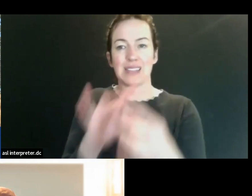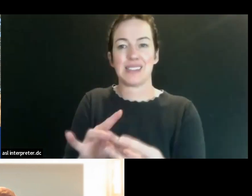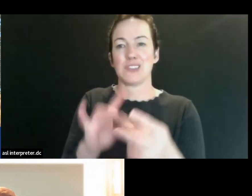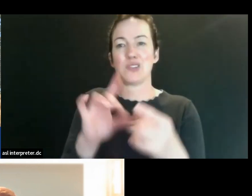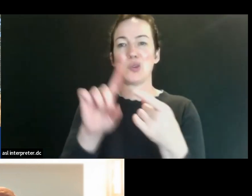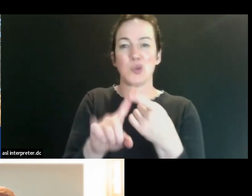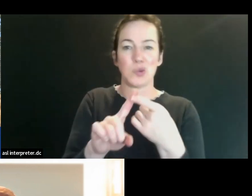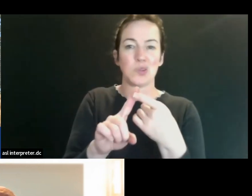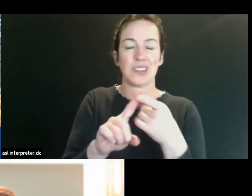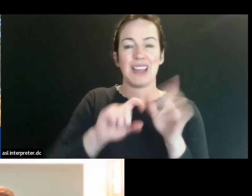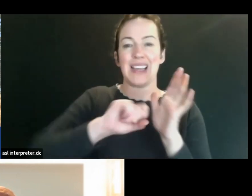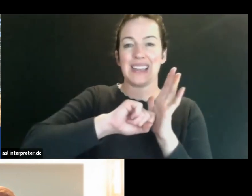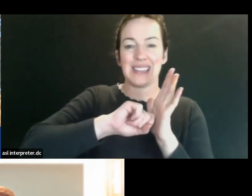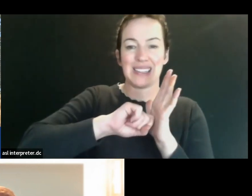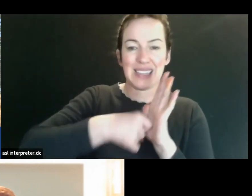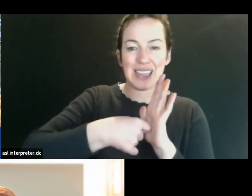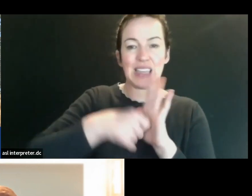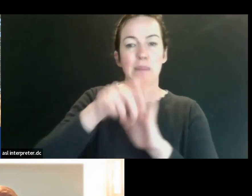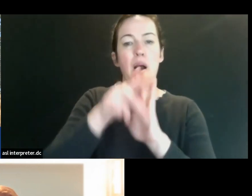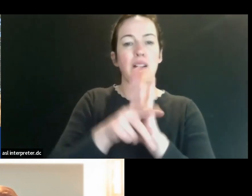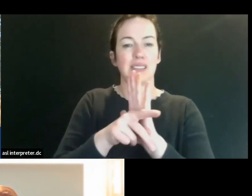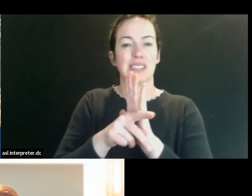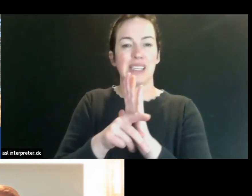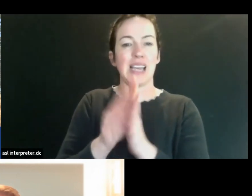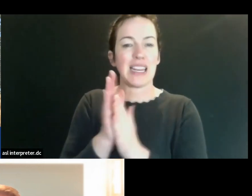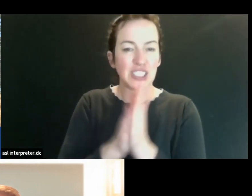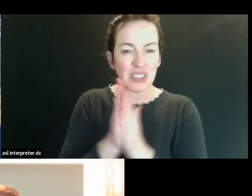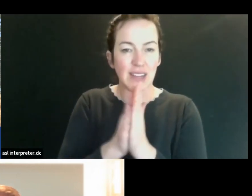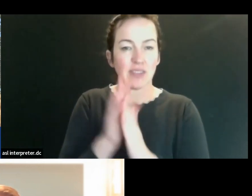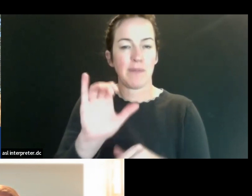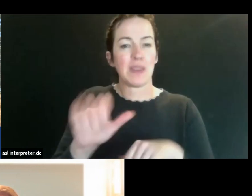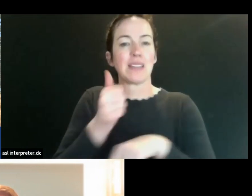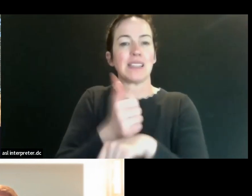key state policy initiatives. And so the way we've set this up with an education working